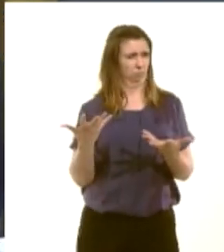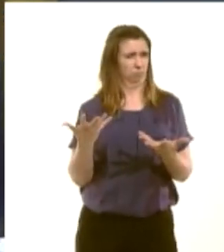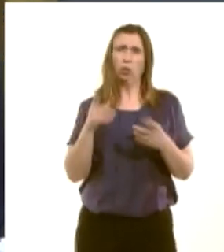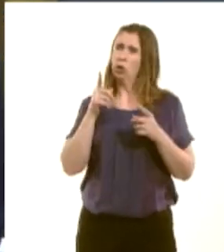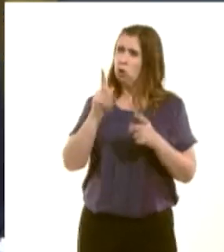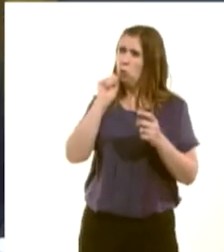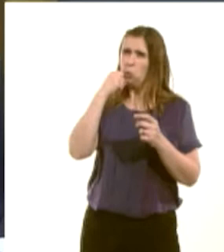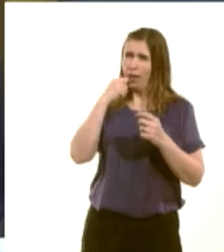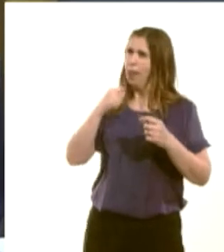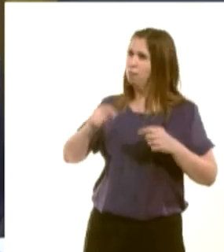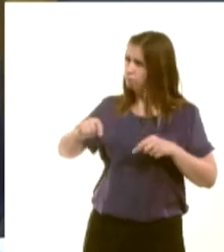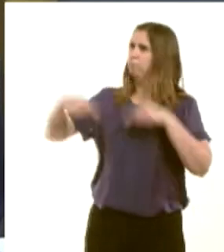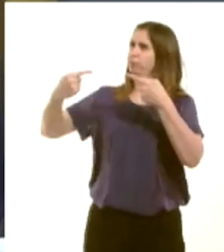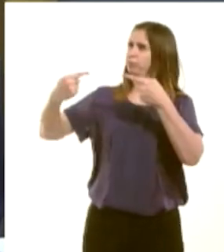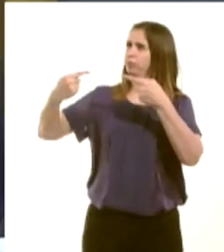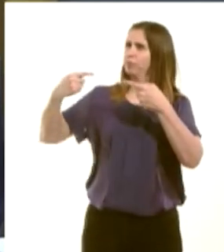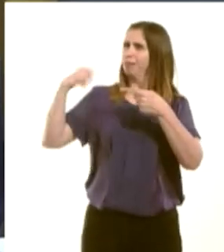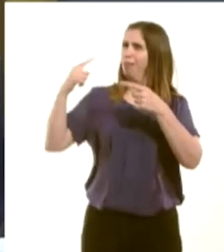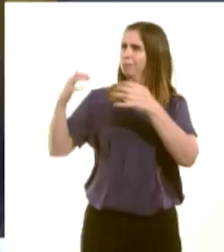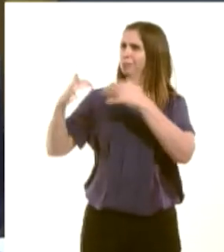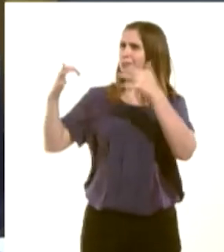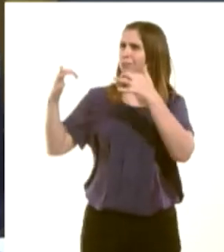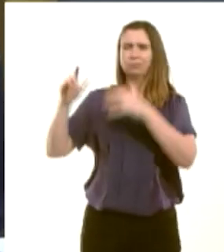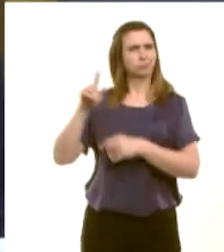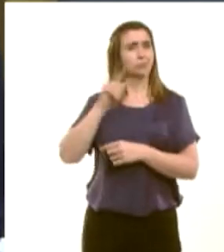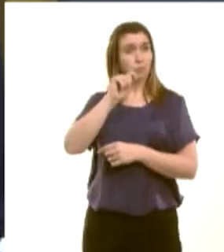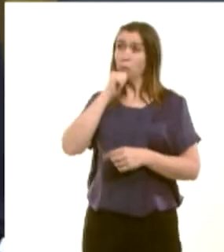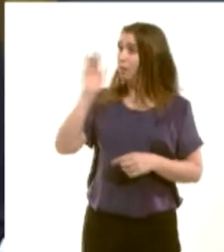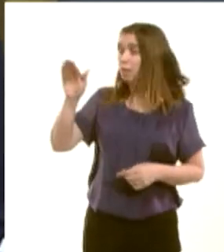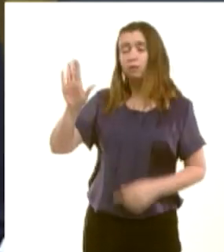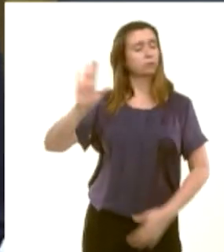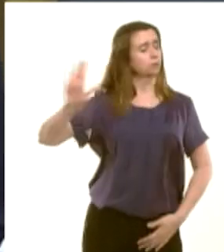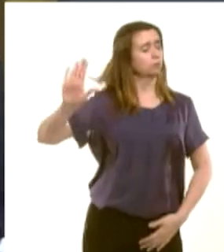First Minister? What will it take for you to tell London: ëNo more cutsí?